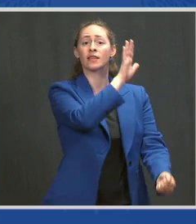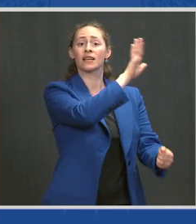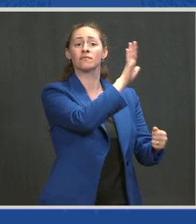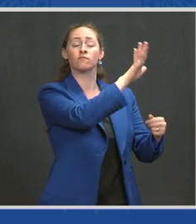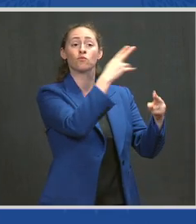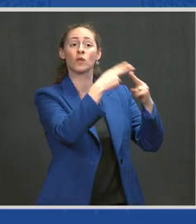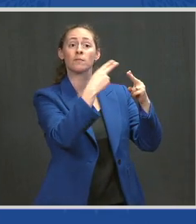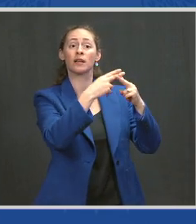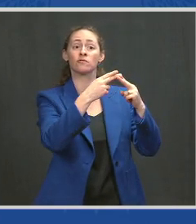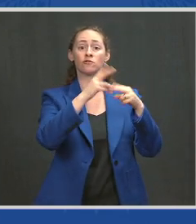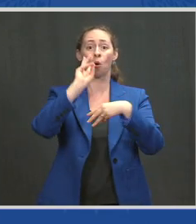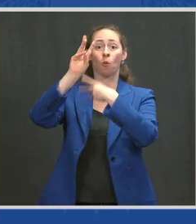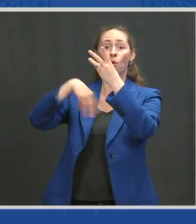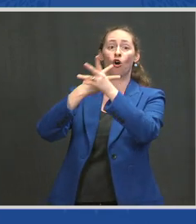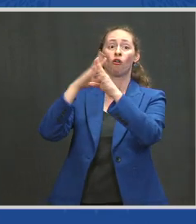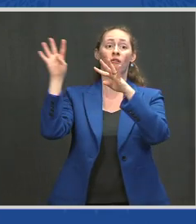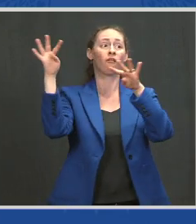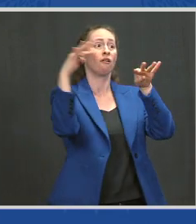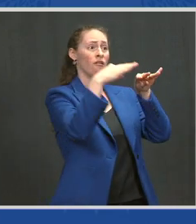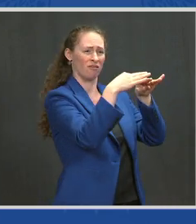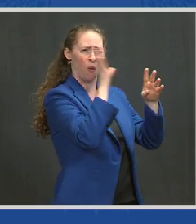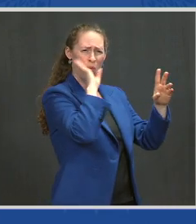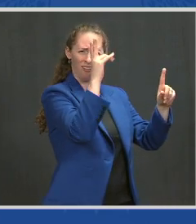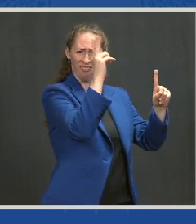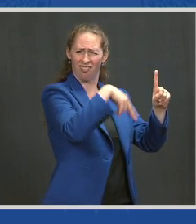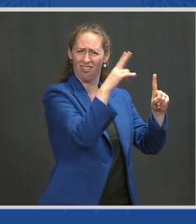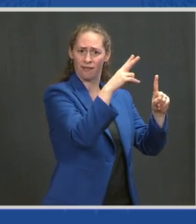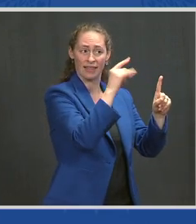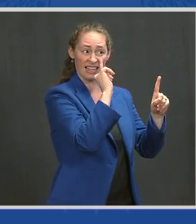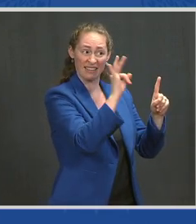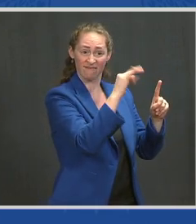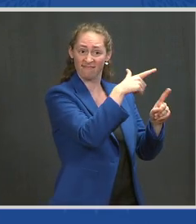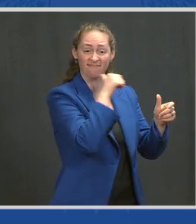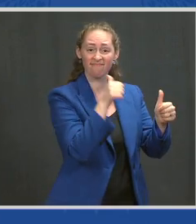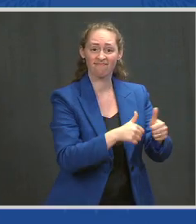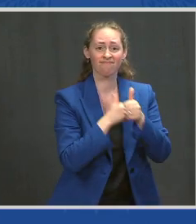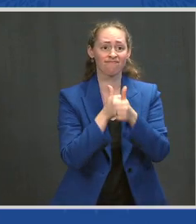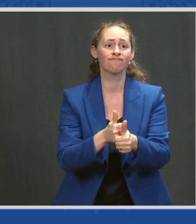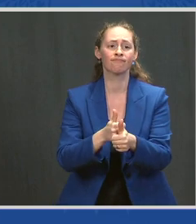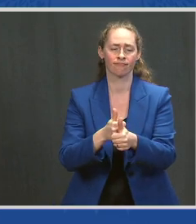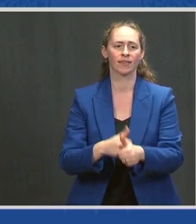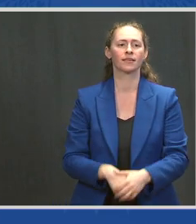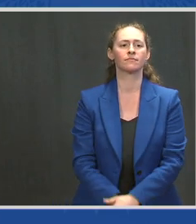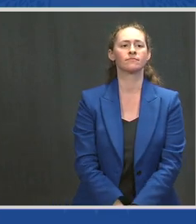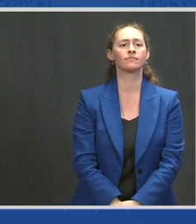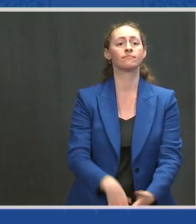Let's get this straight: How would it be if the United States were viewed by the rest of the world as interfering with the elections